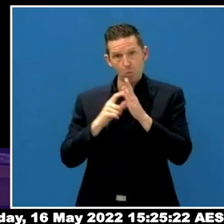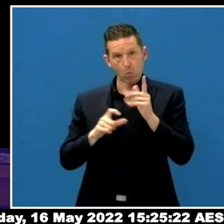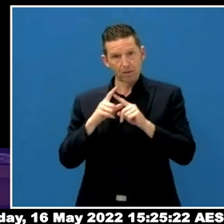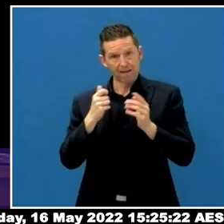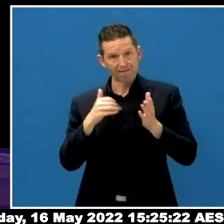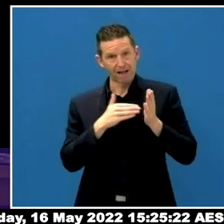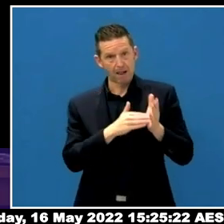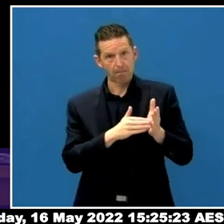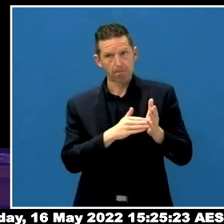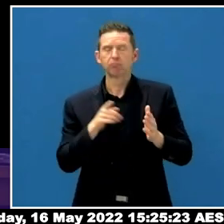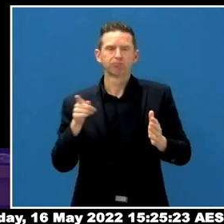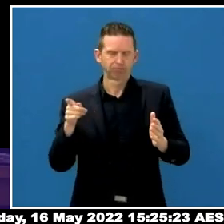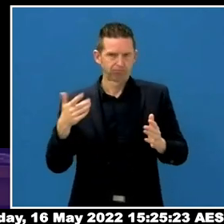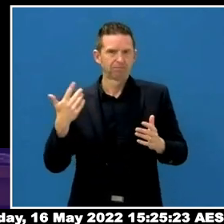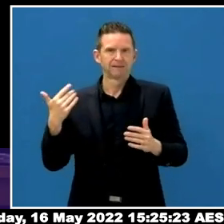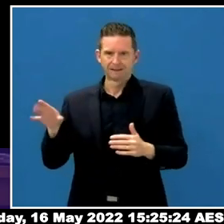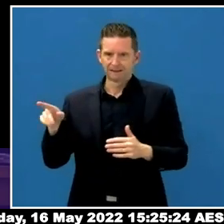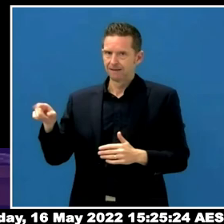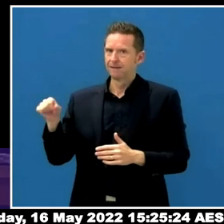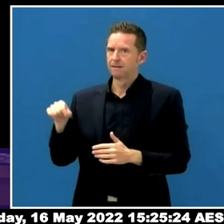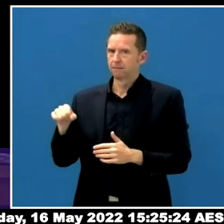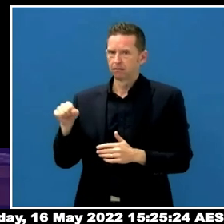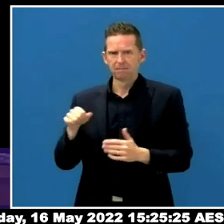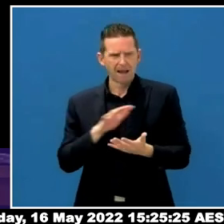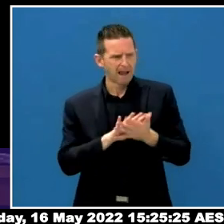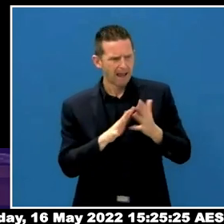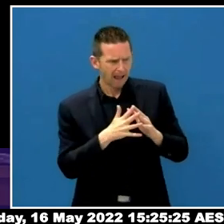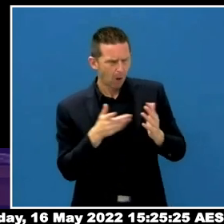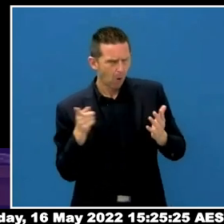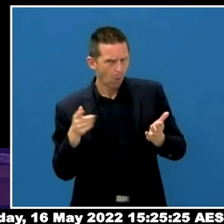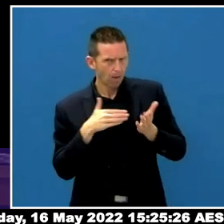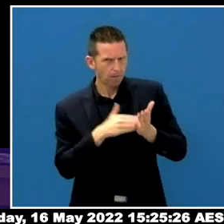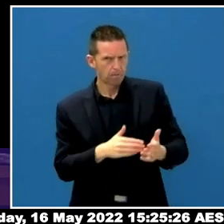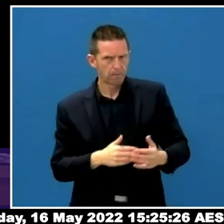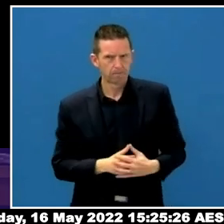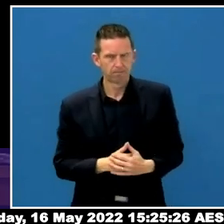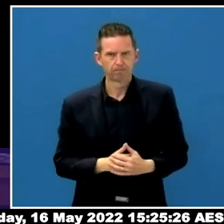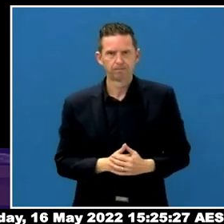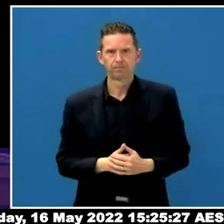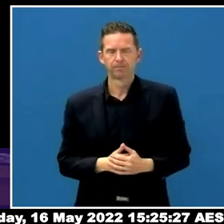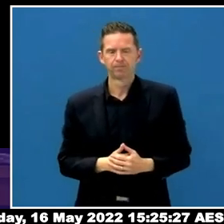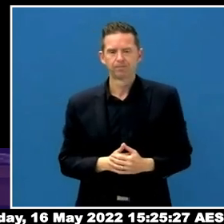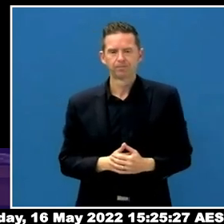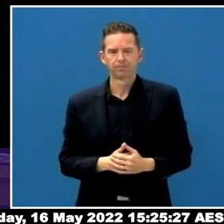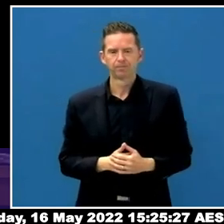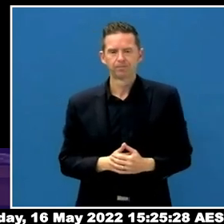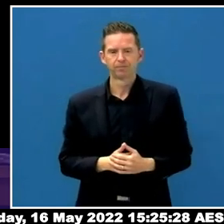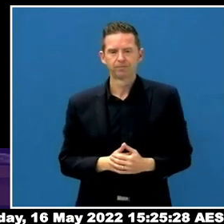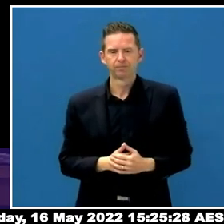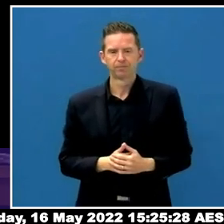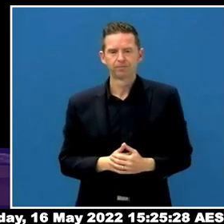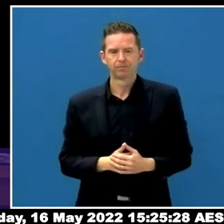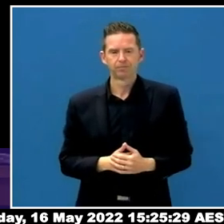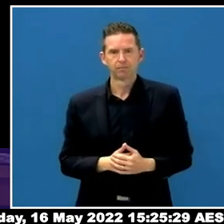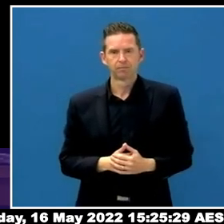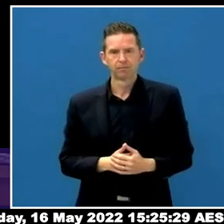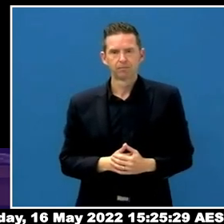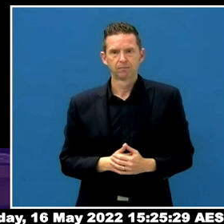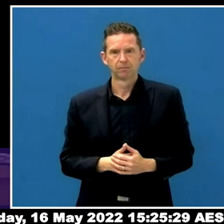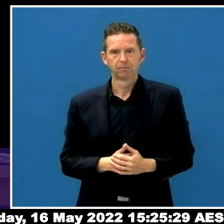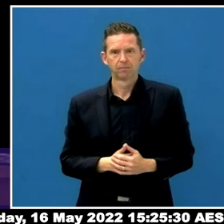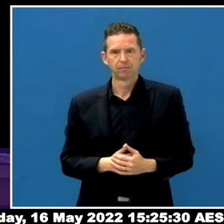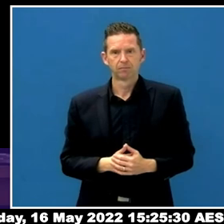We had a lovely Team Leader, who I can't recall her name.